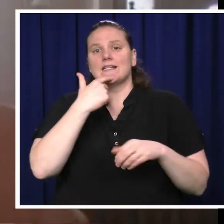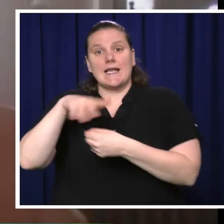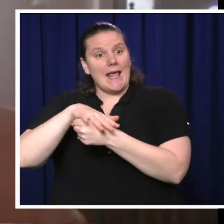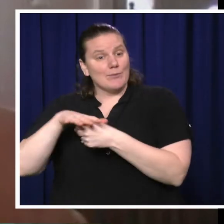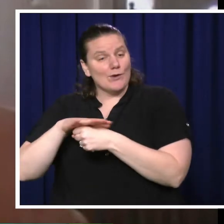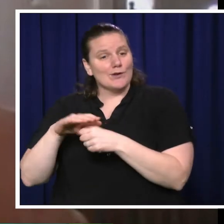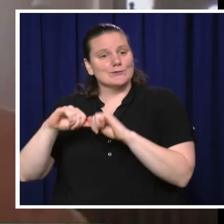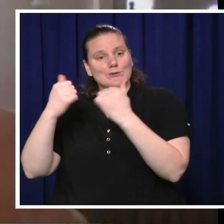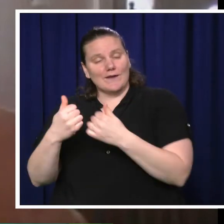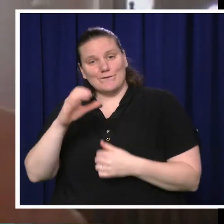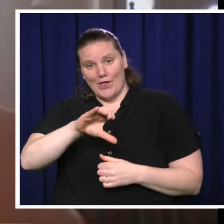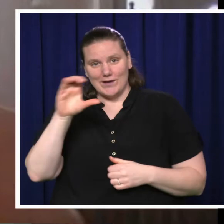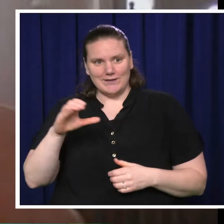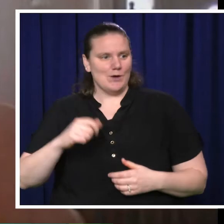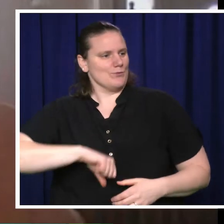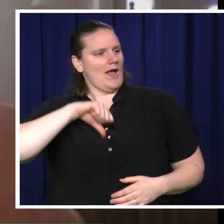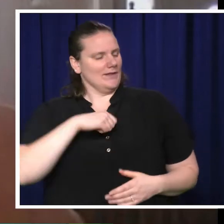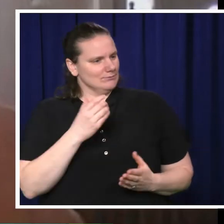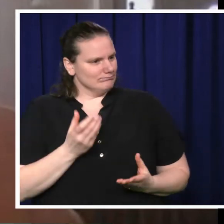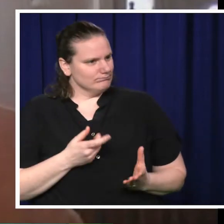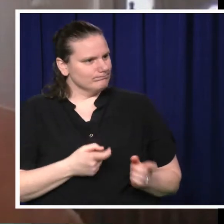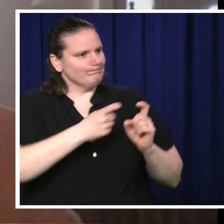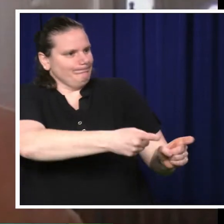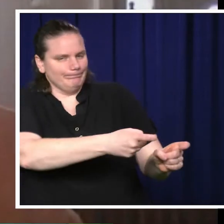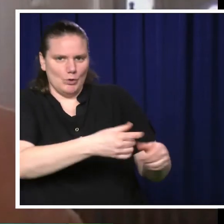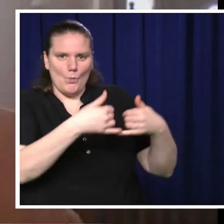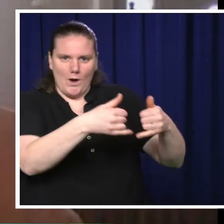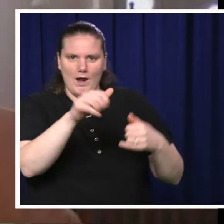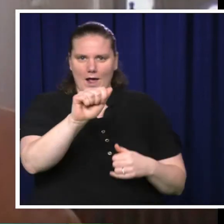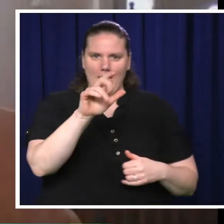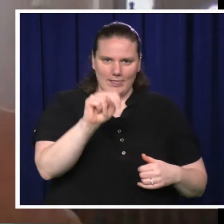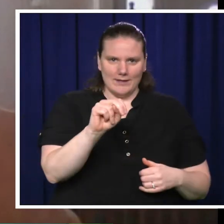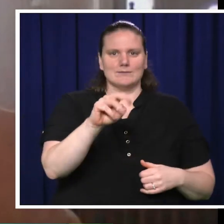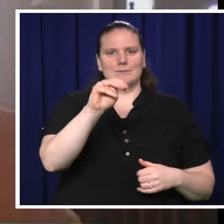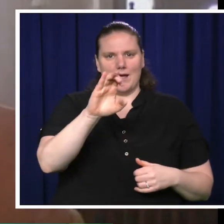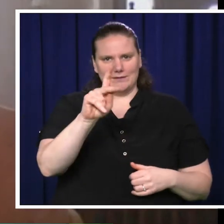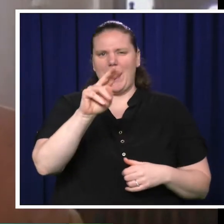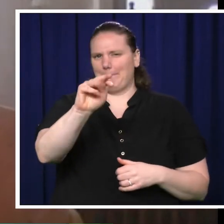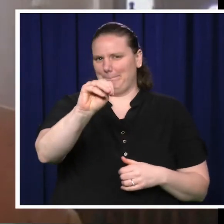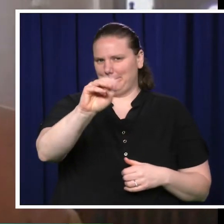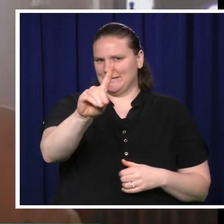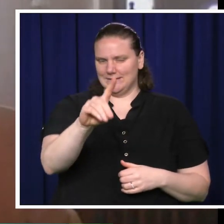And the certificate says that the Neighborhood Associations Council of Clark County proudly presents this award to Alan L